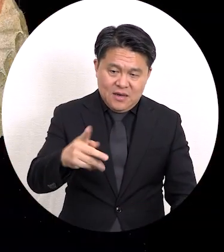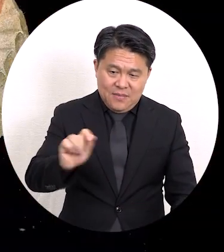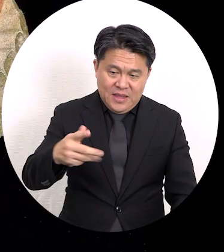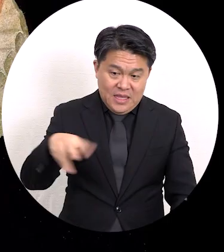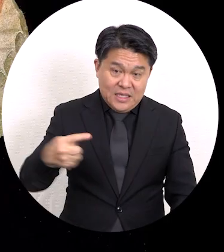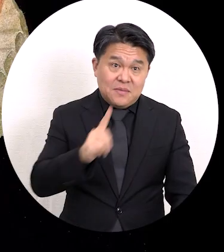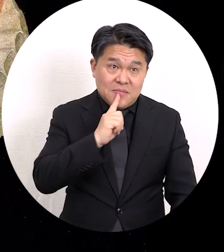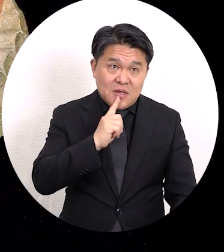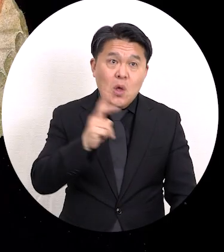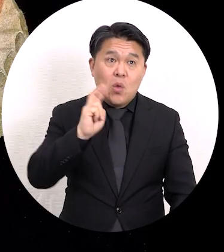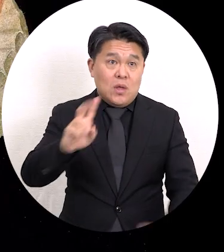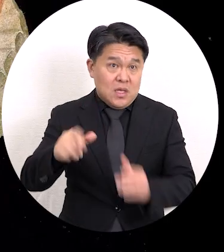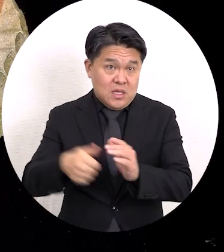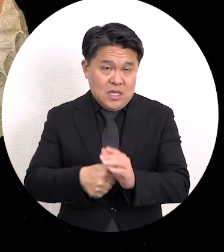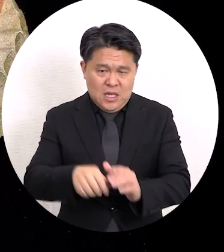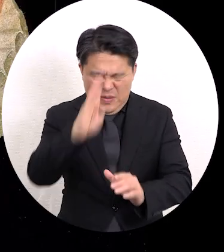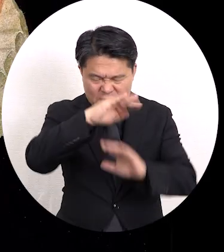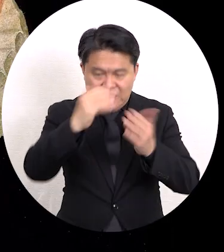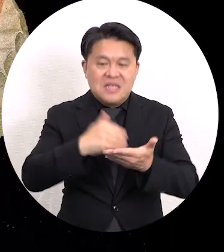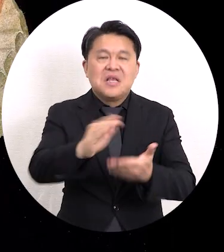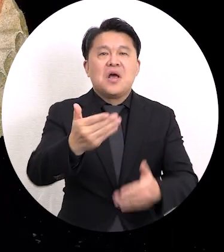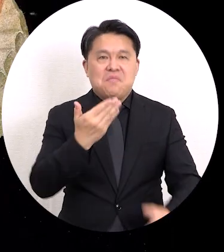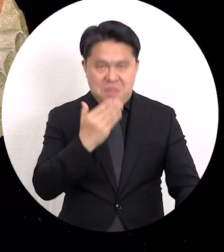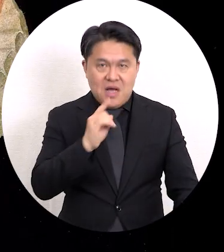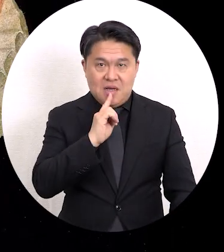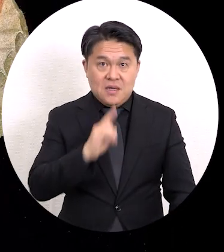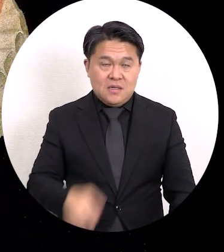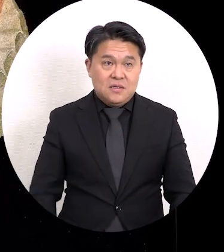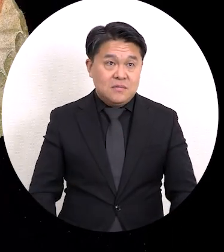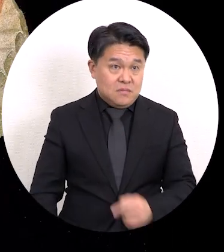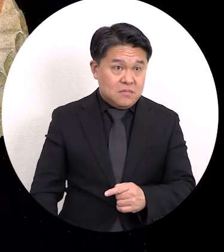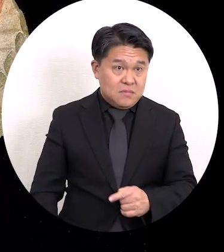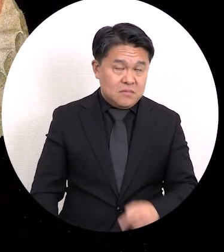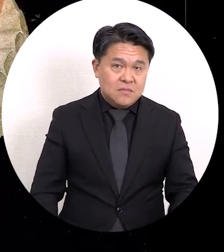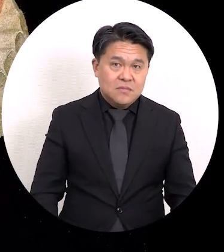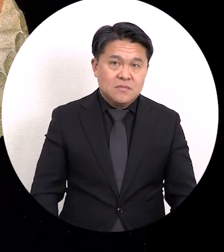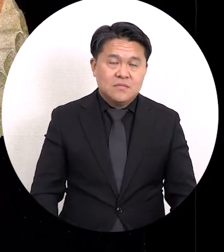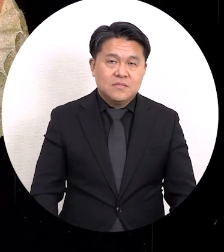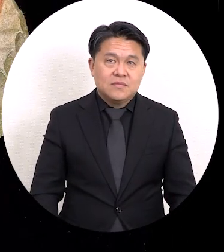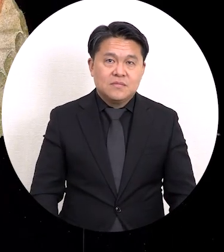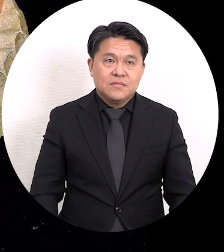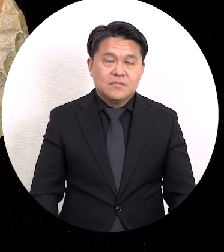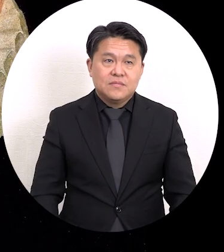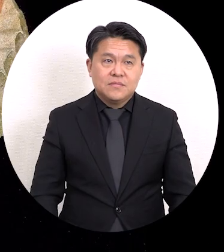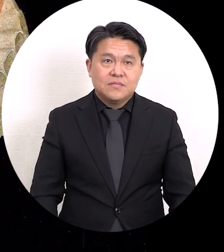that singing could drive away all diseases.